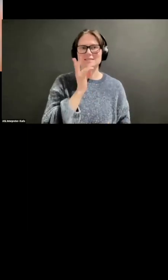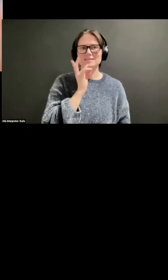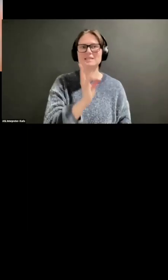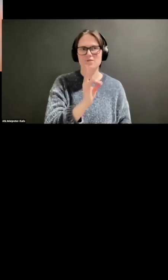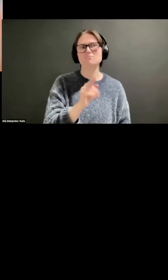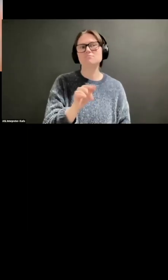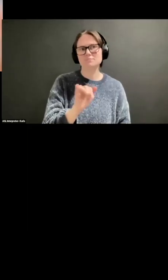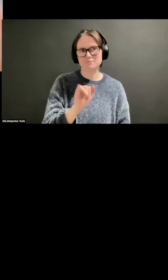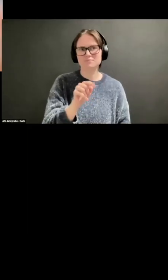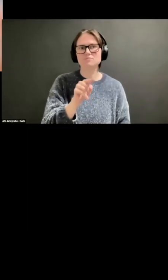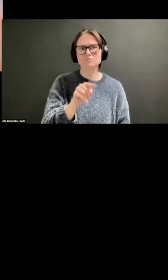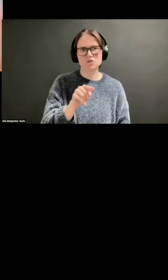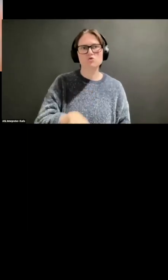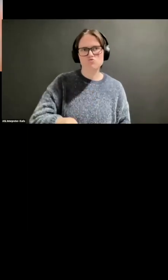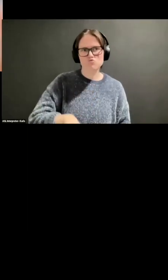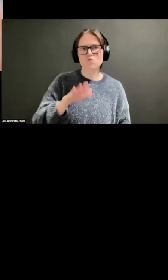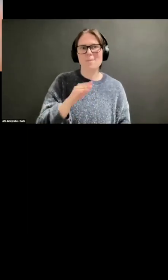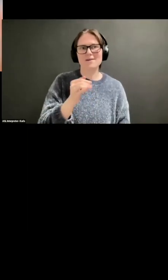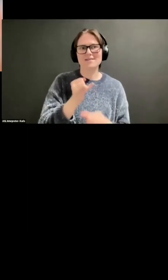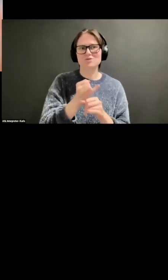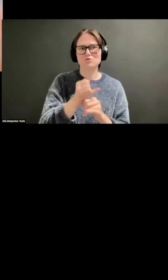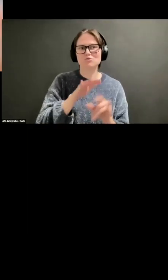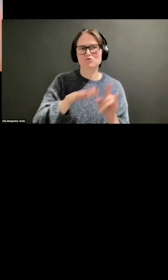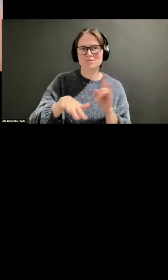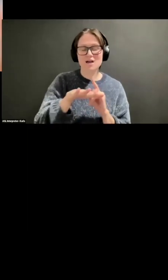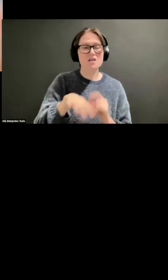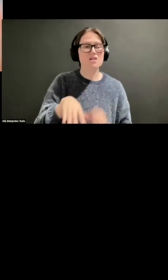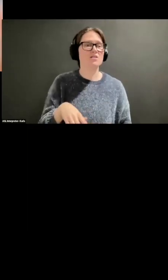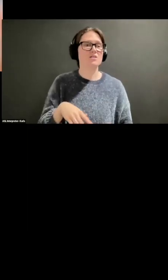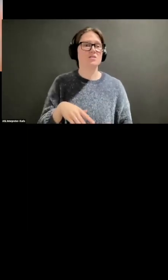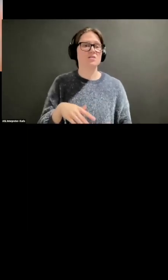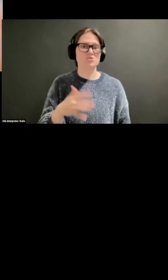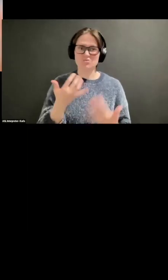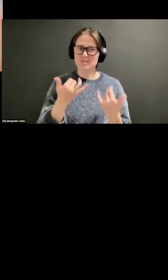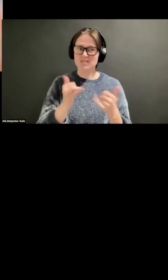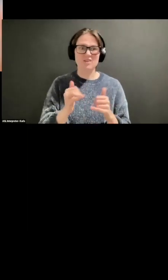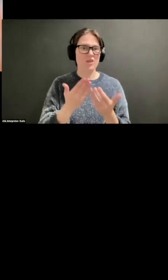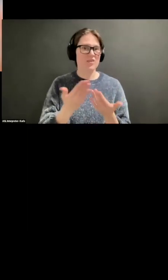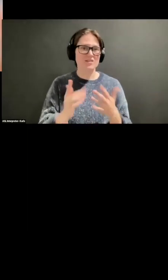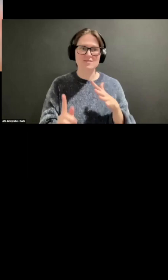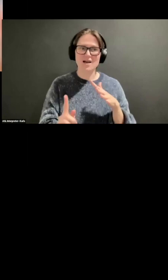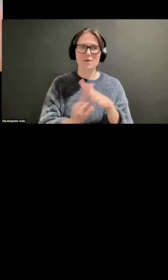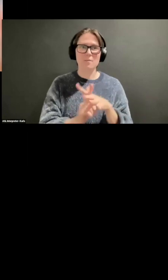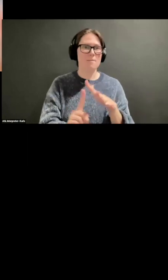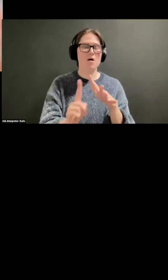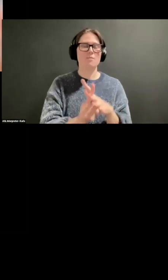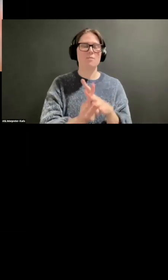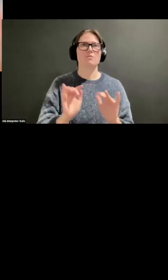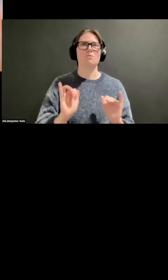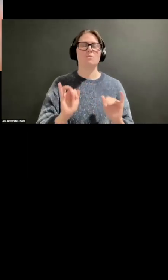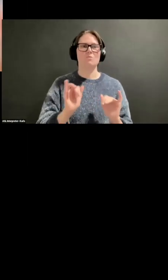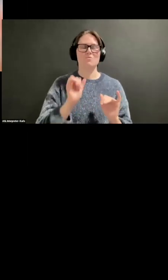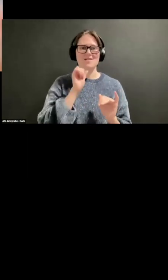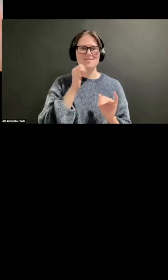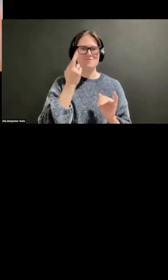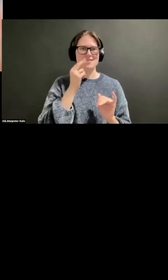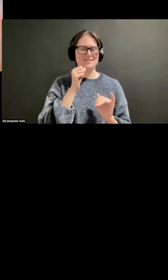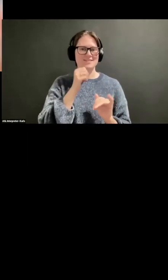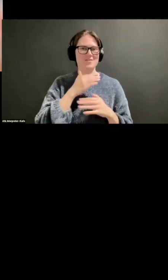I mean, we still come across things that we discuss as a family that, you know, you just take for granted that you experience when you grow up in a family.